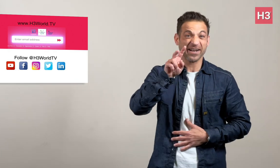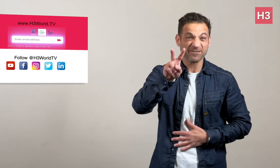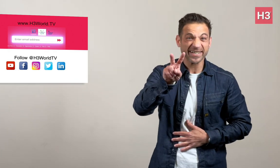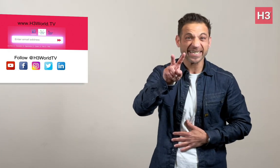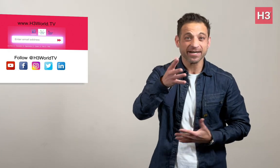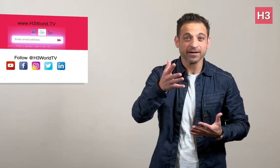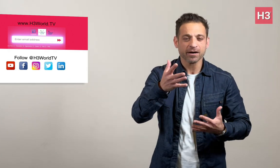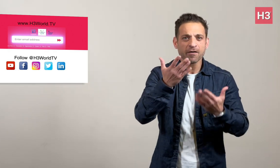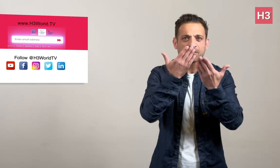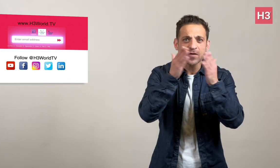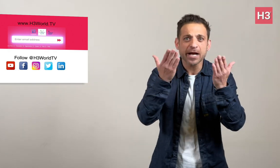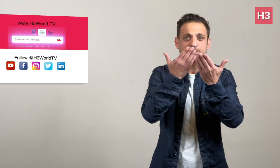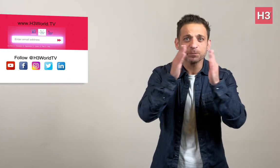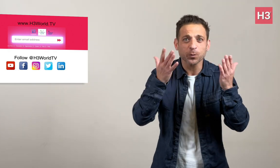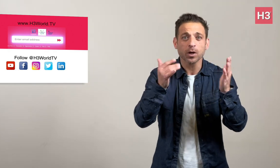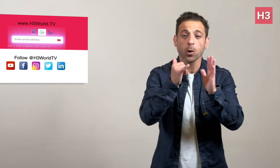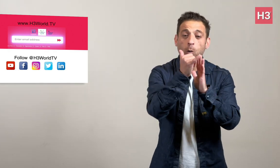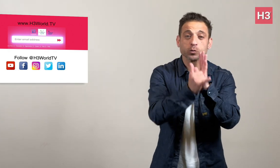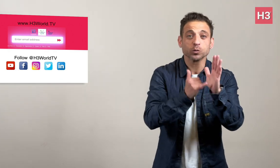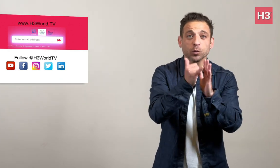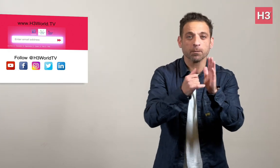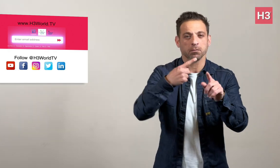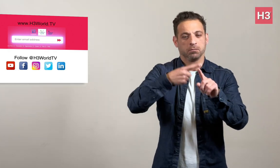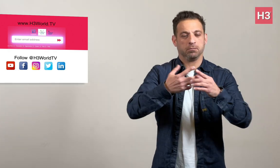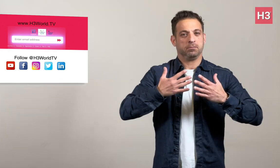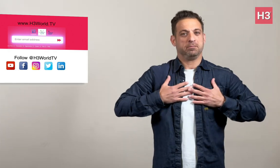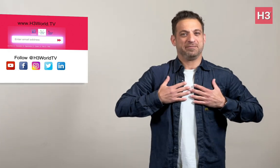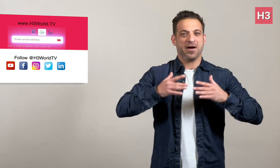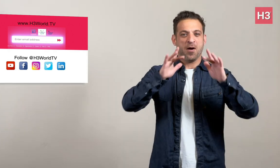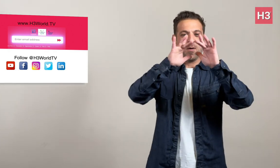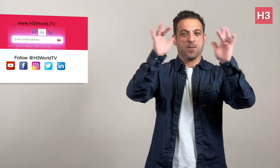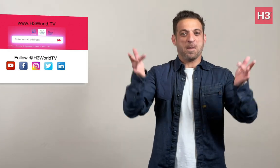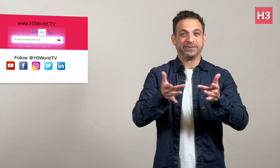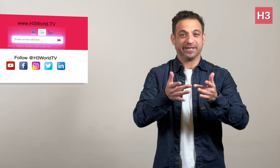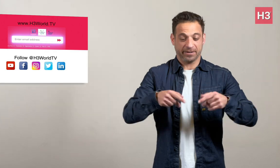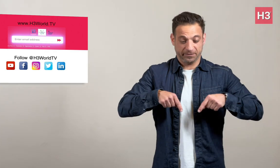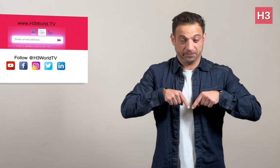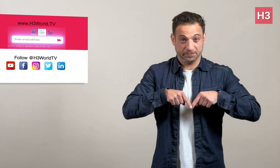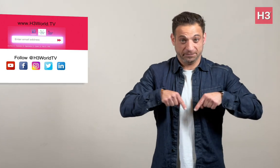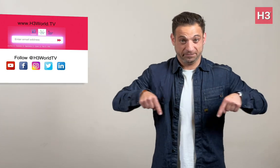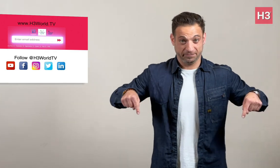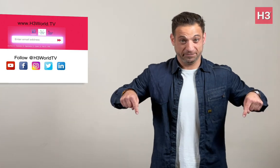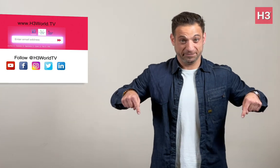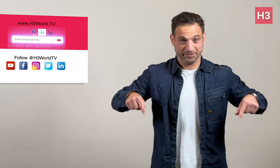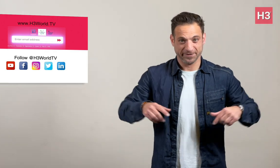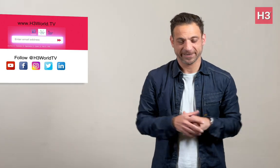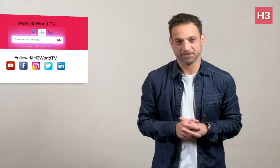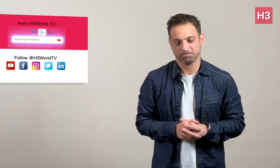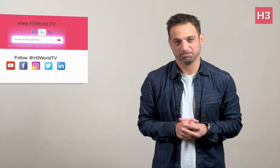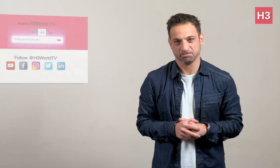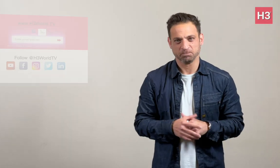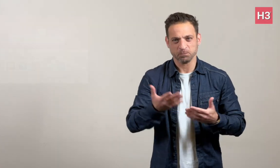on Facebook, YouTube and our website www.h3world.tv.